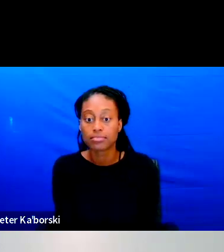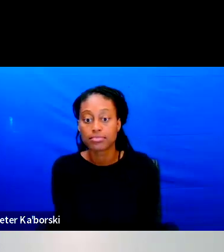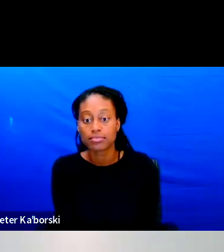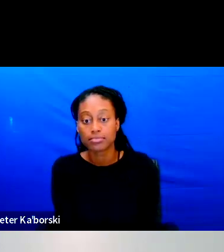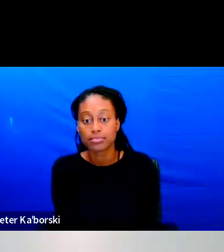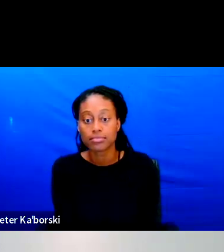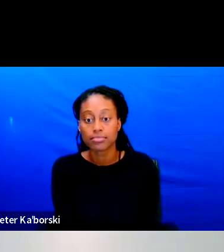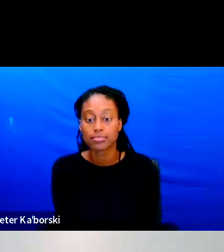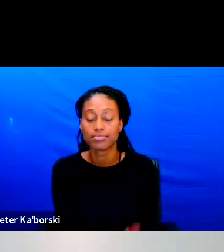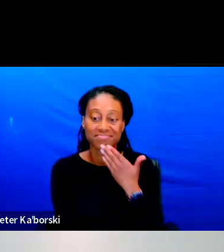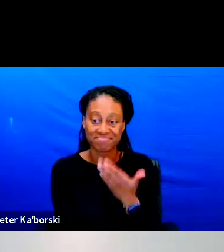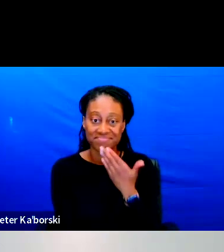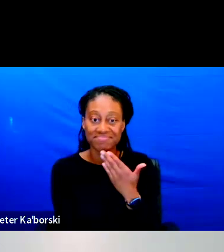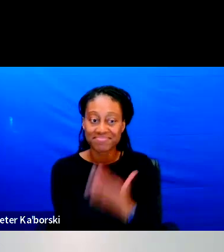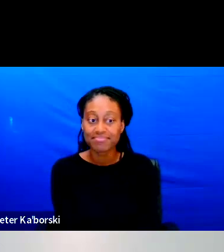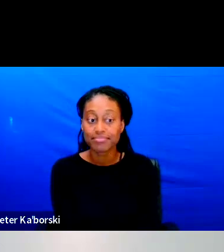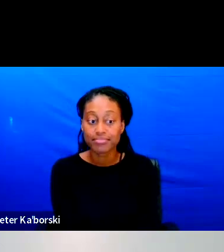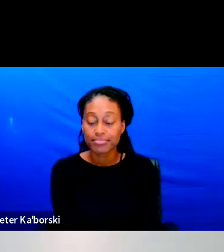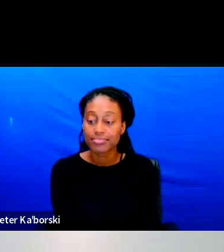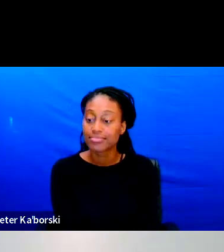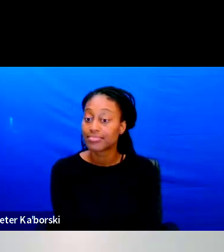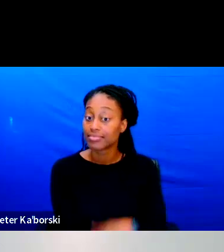Adam Ayers w/ APRIL: Great. Thank you. Adam Ayers w/ APRIL: Tim. I see your hand up next.